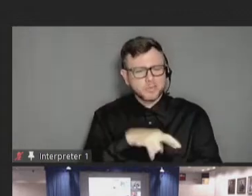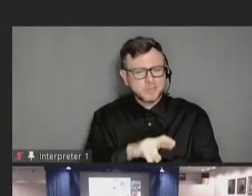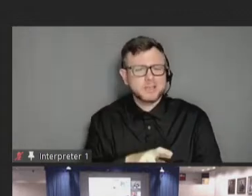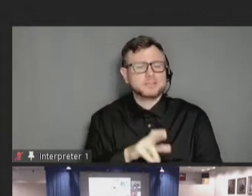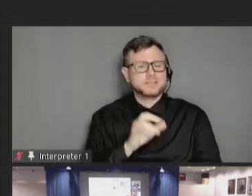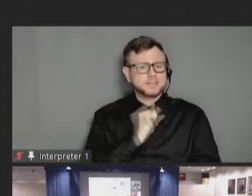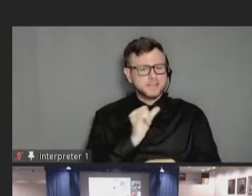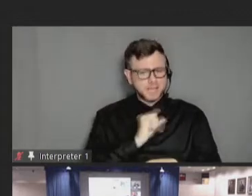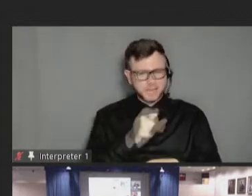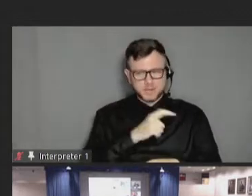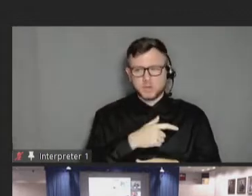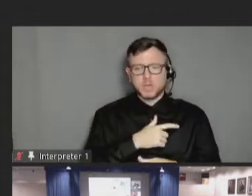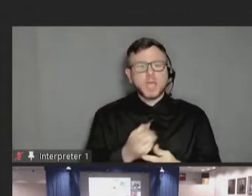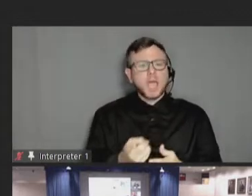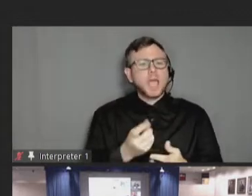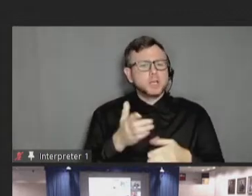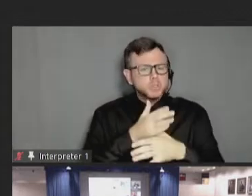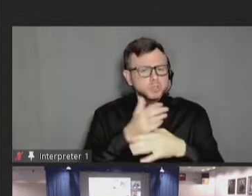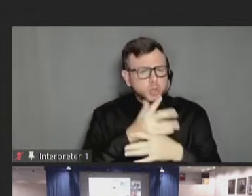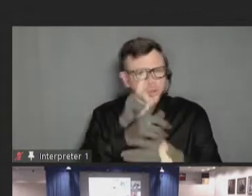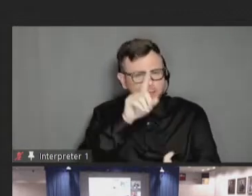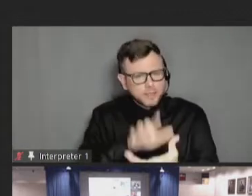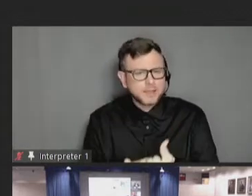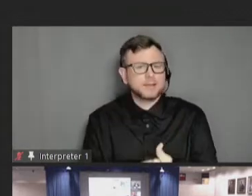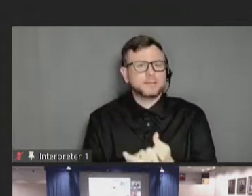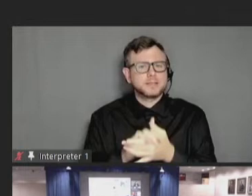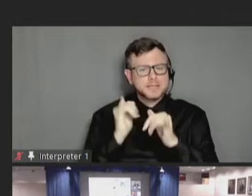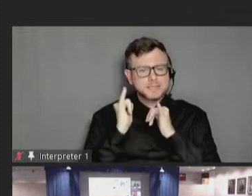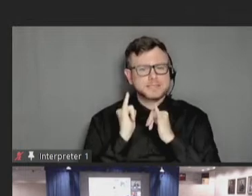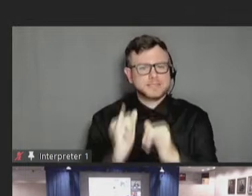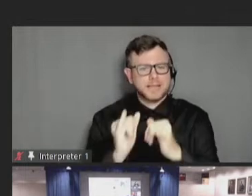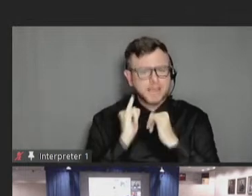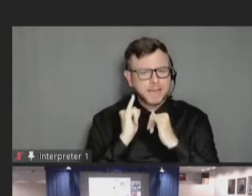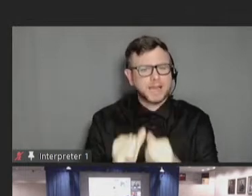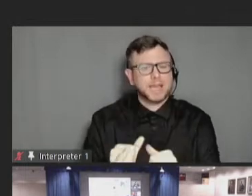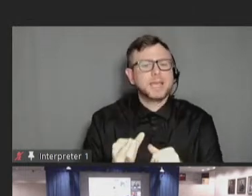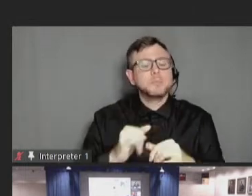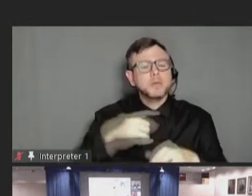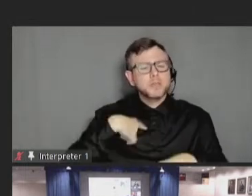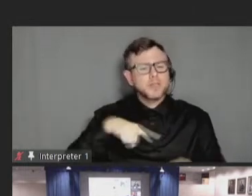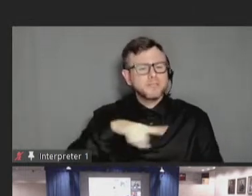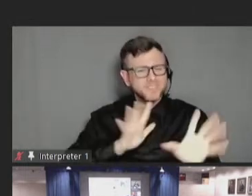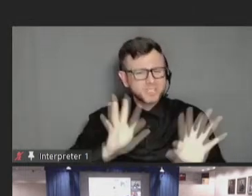have experienced many of the same barriers as the persons we were trying to engage at that time.